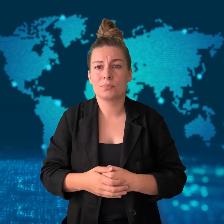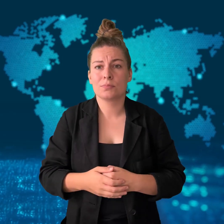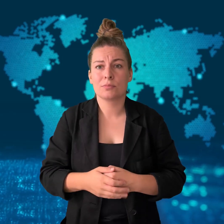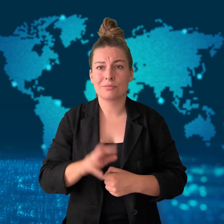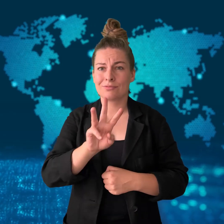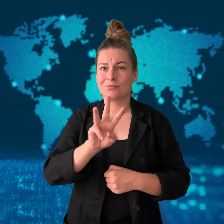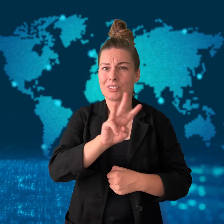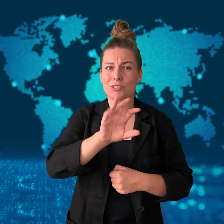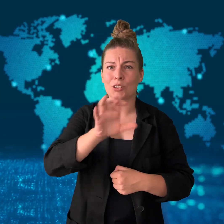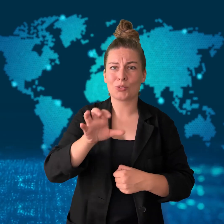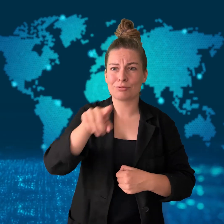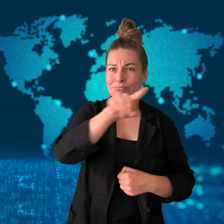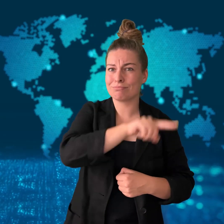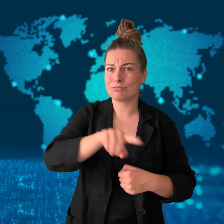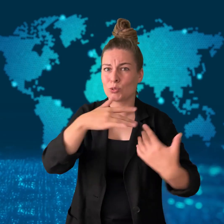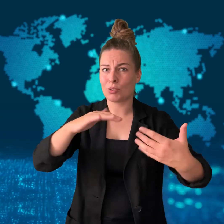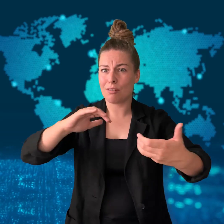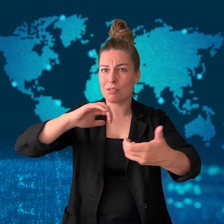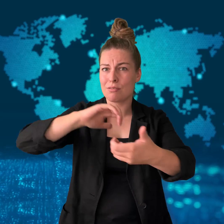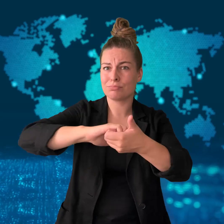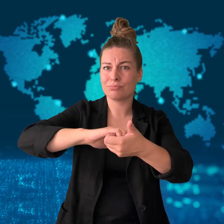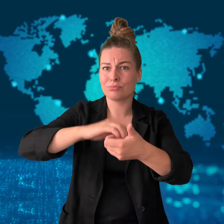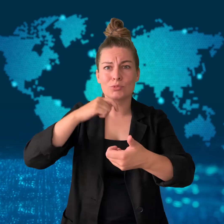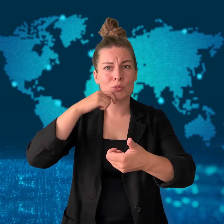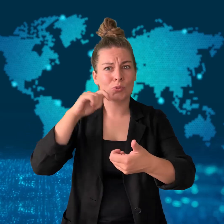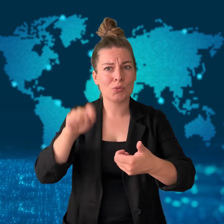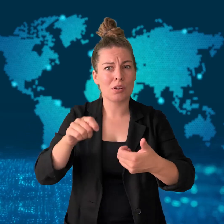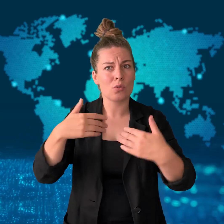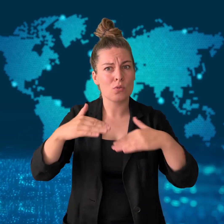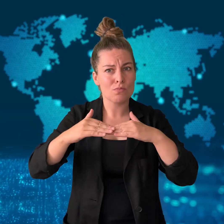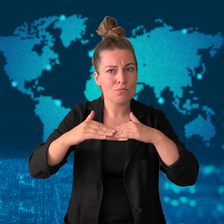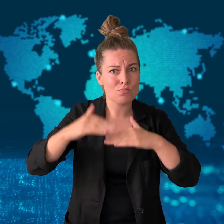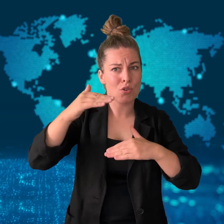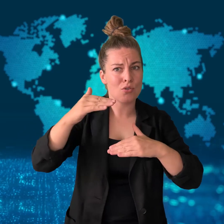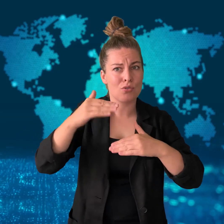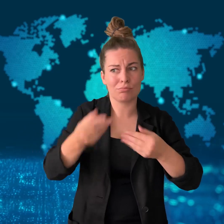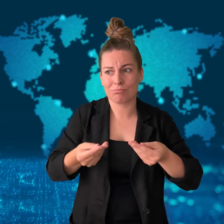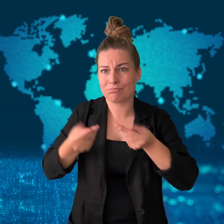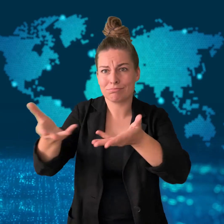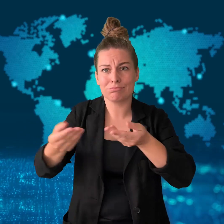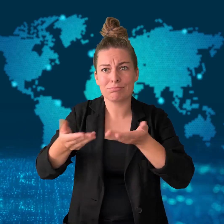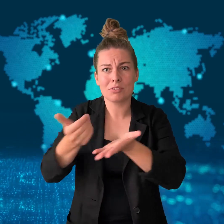for those who continue to assist Ukraine.